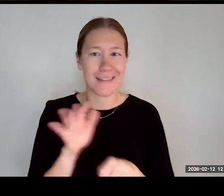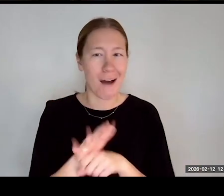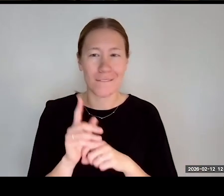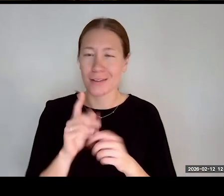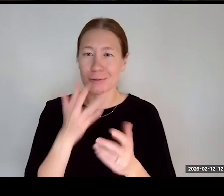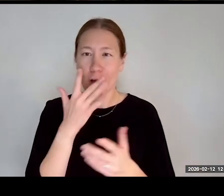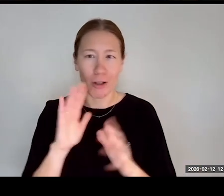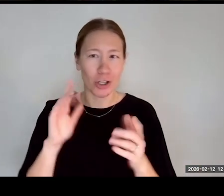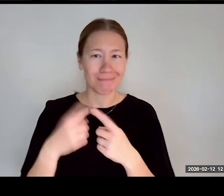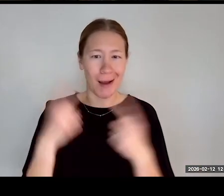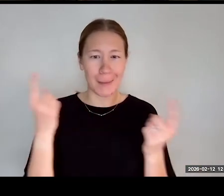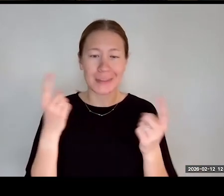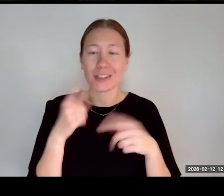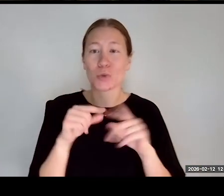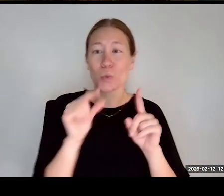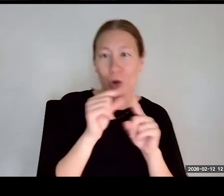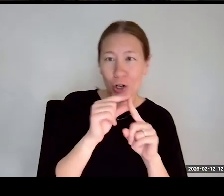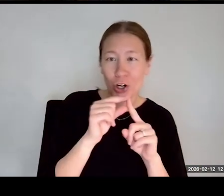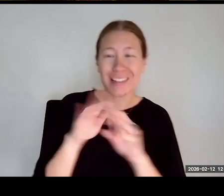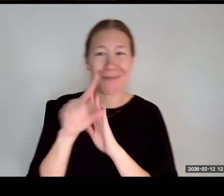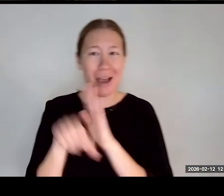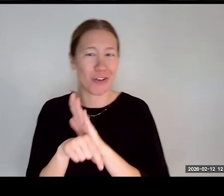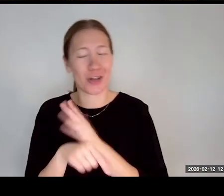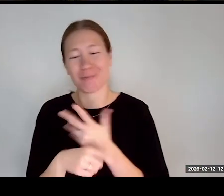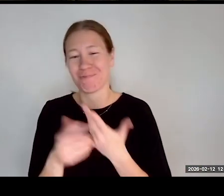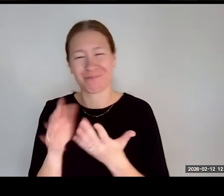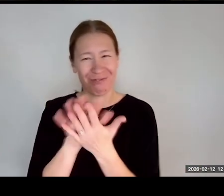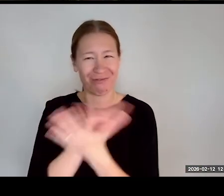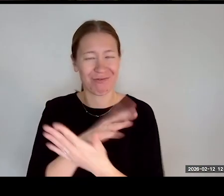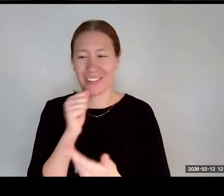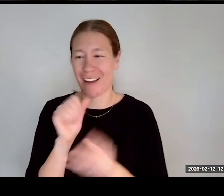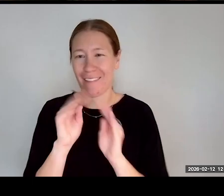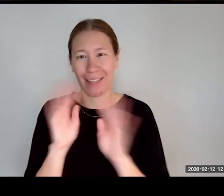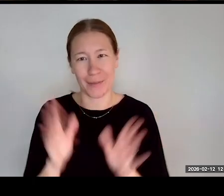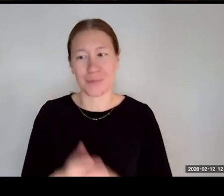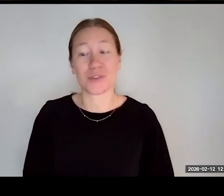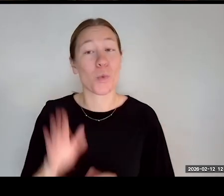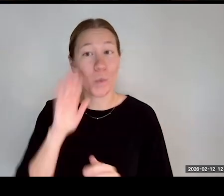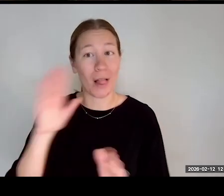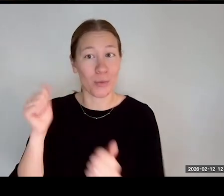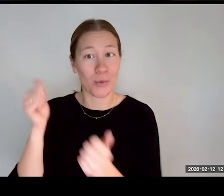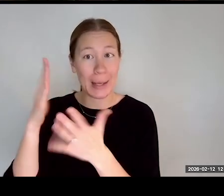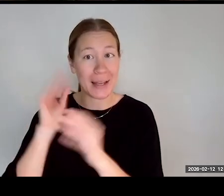and the text inside of it. So it's going to recommend some fixes. The first fix it recommends is changing the color